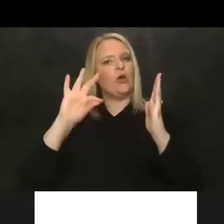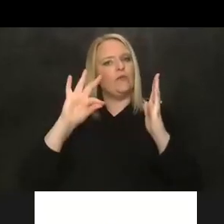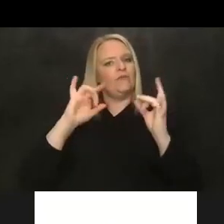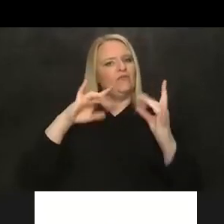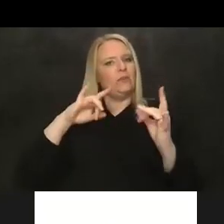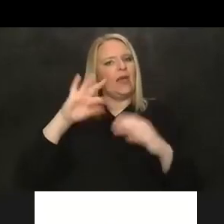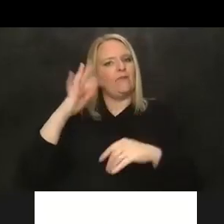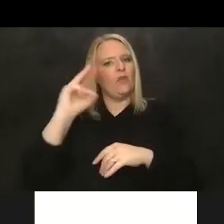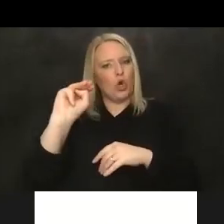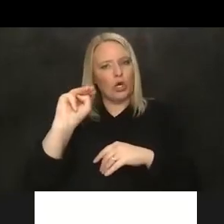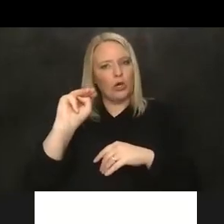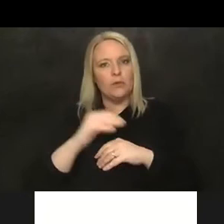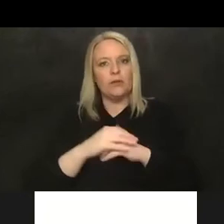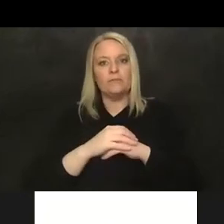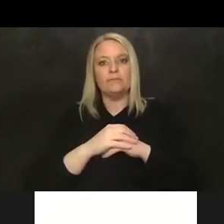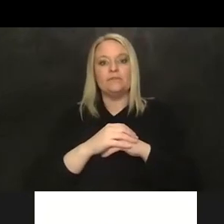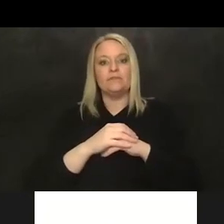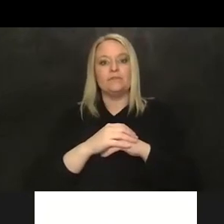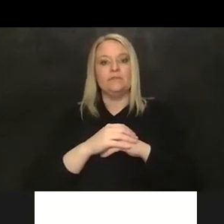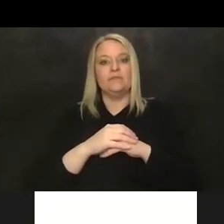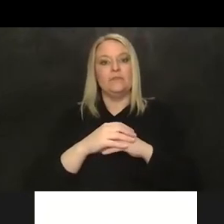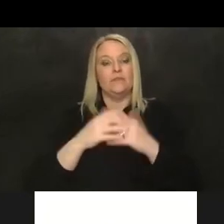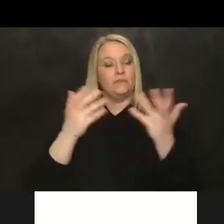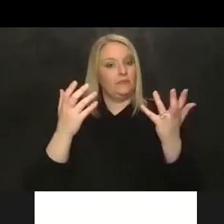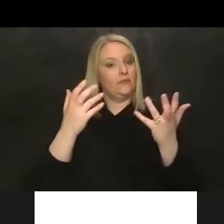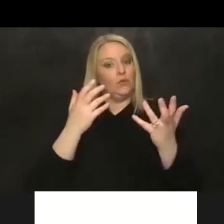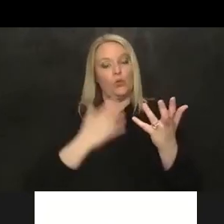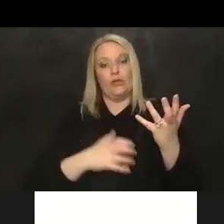And just wishing you all, a really good evening, thank you again for joining us.